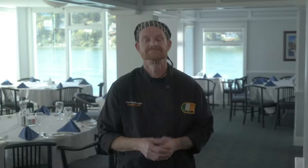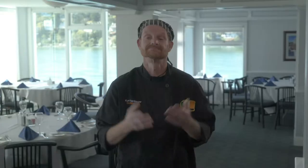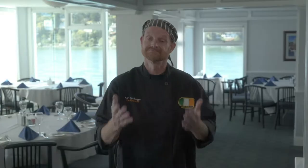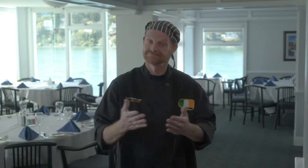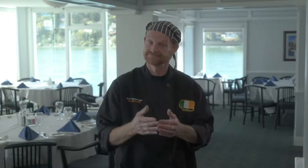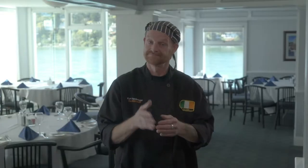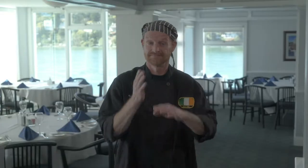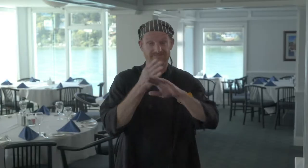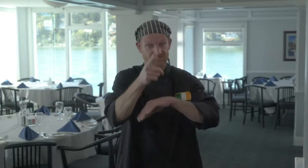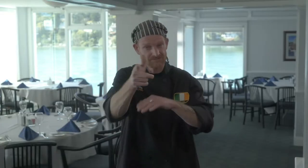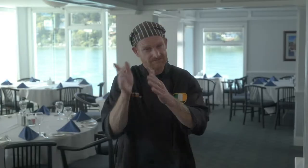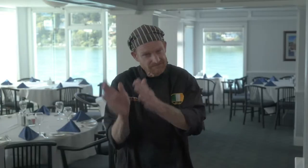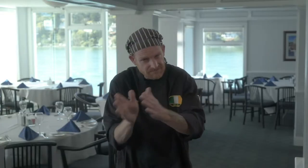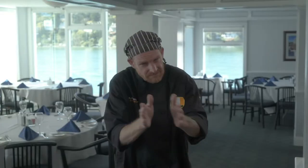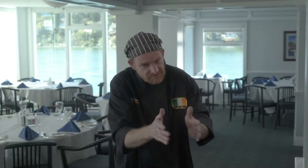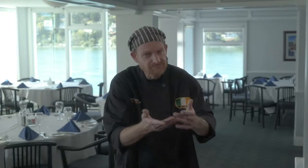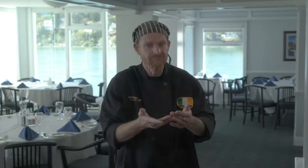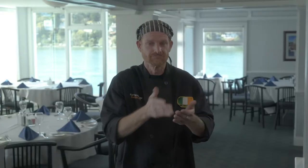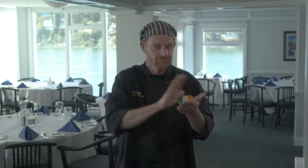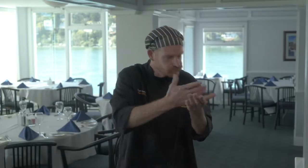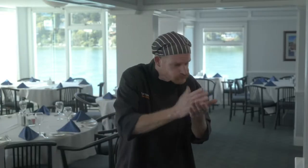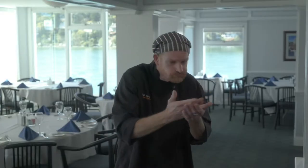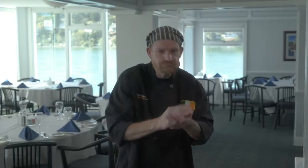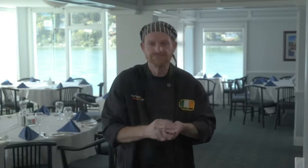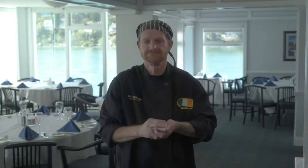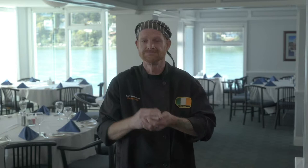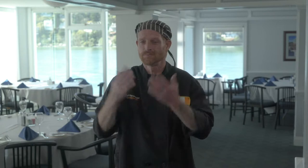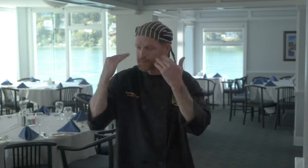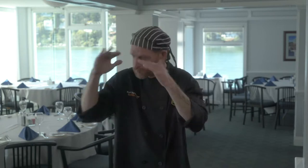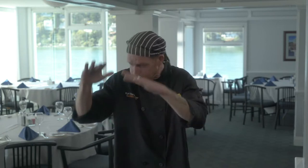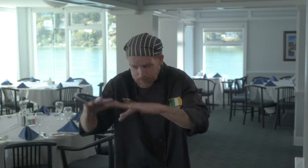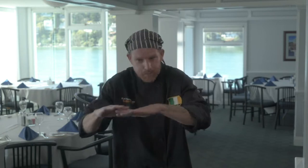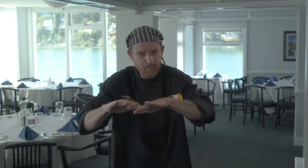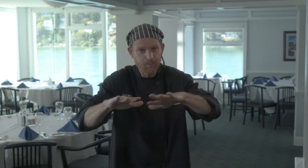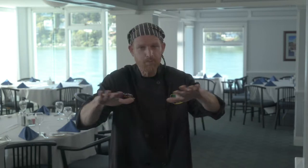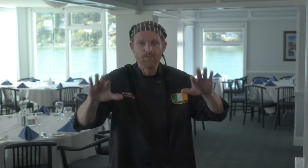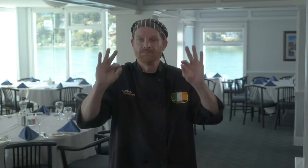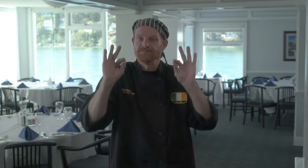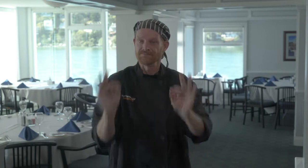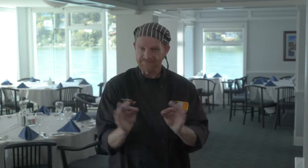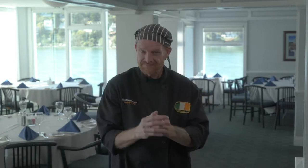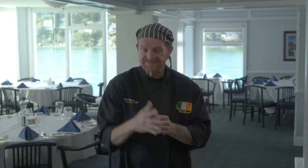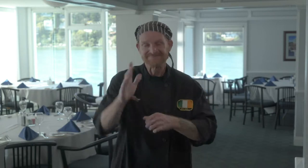After preparing, cooking, and cooling foods